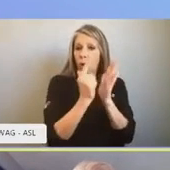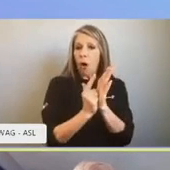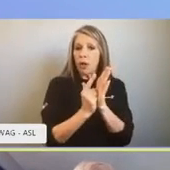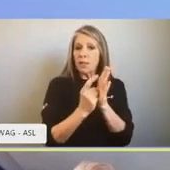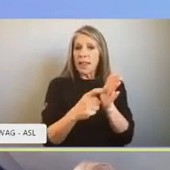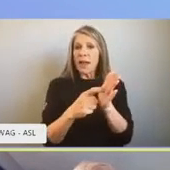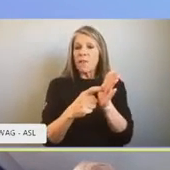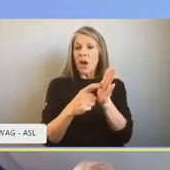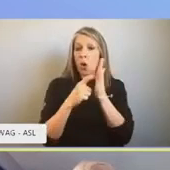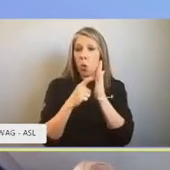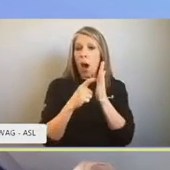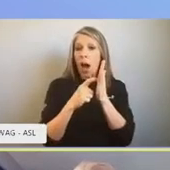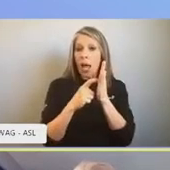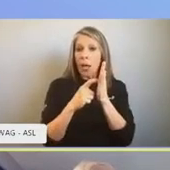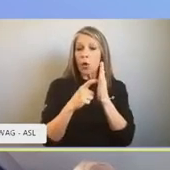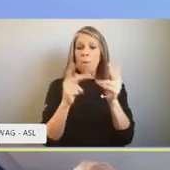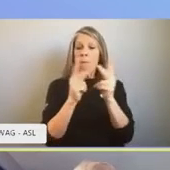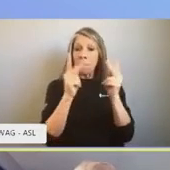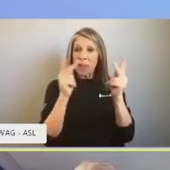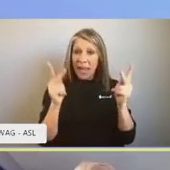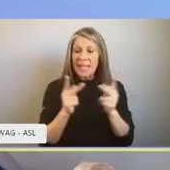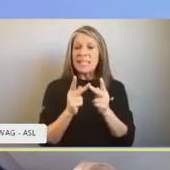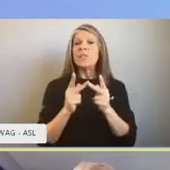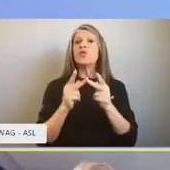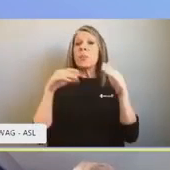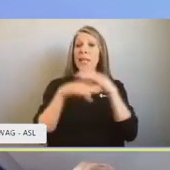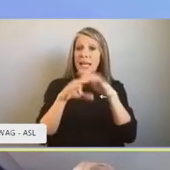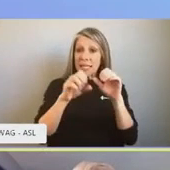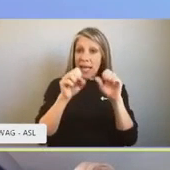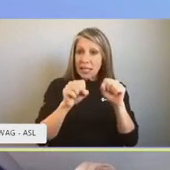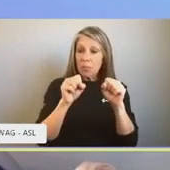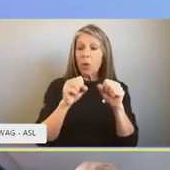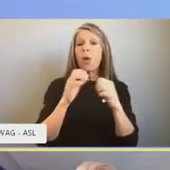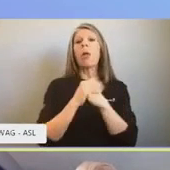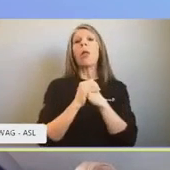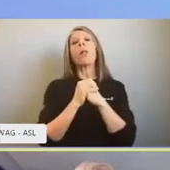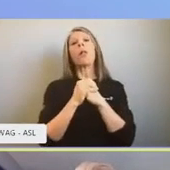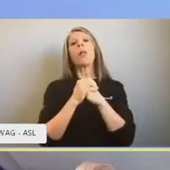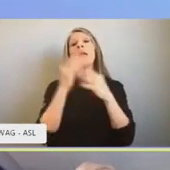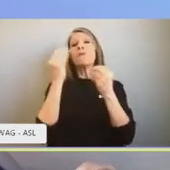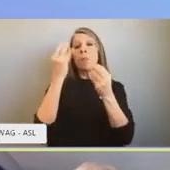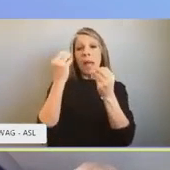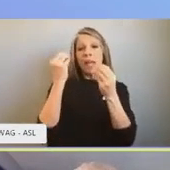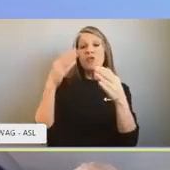one of the places that have some pretty strong laws that require polling places